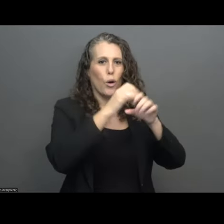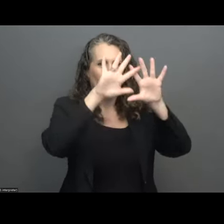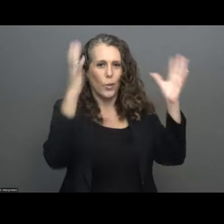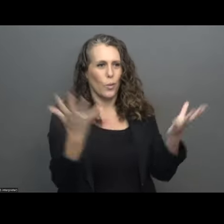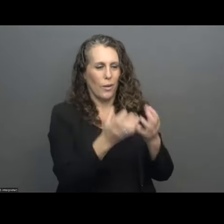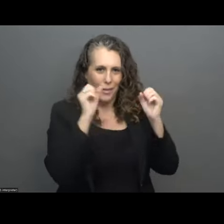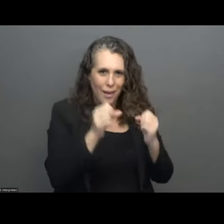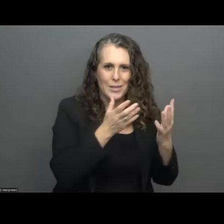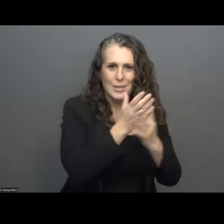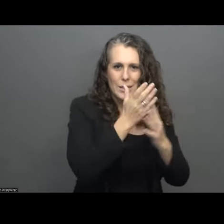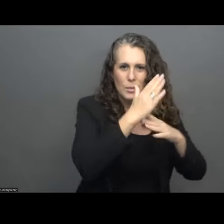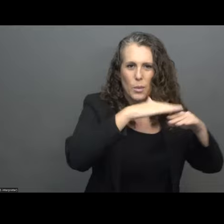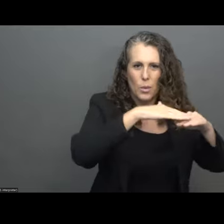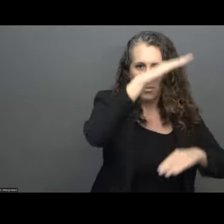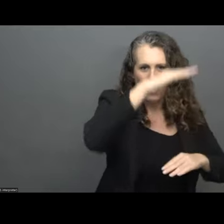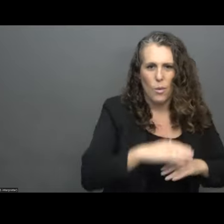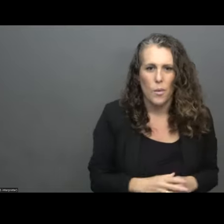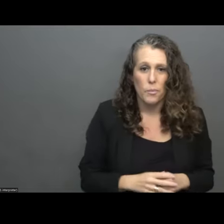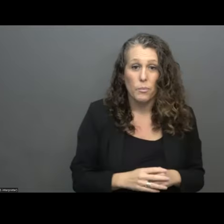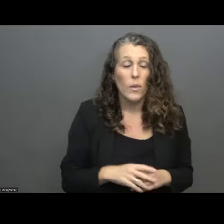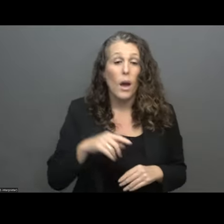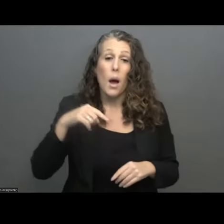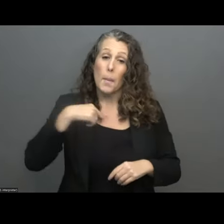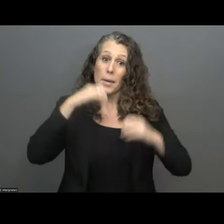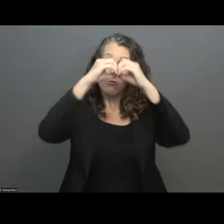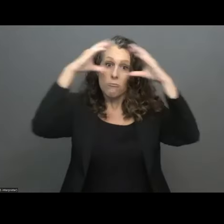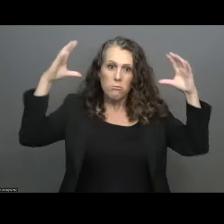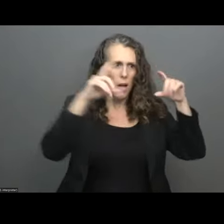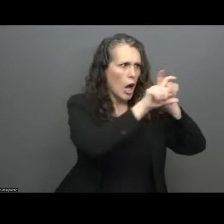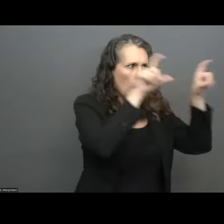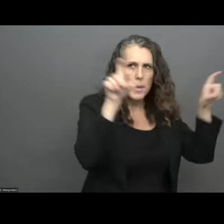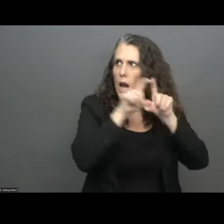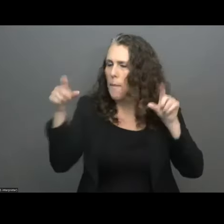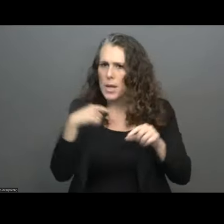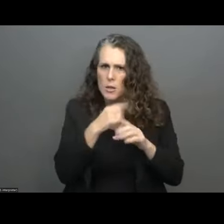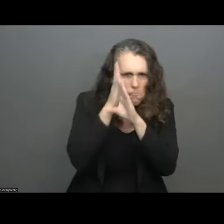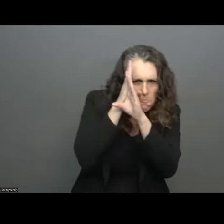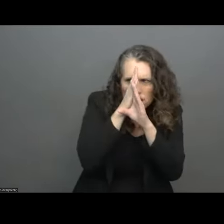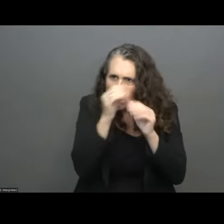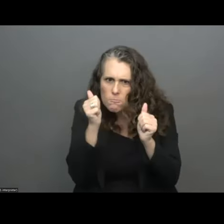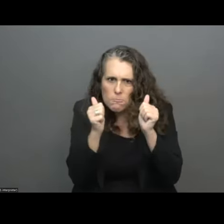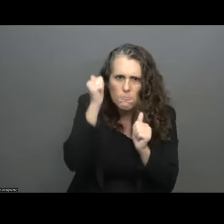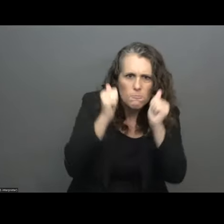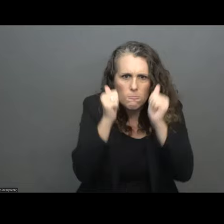is not one company competing against another company this is an area where we can all collaborate